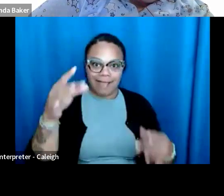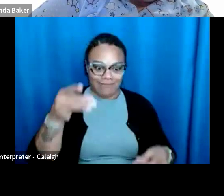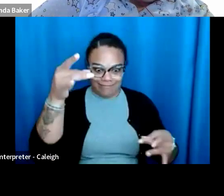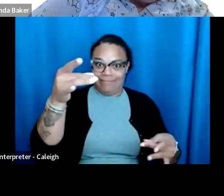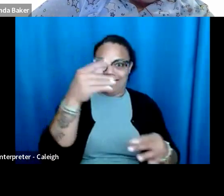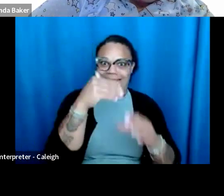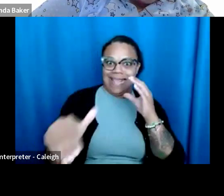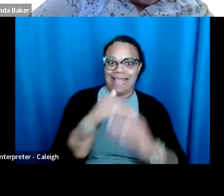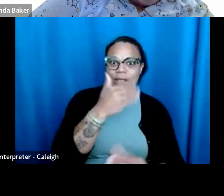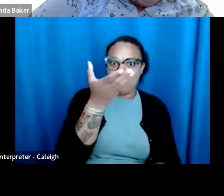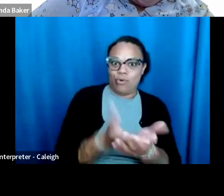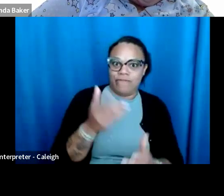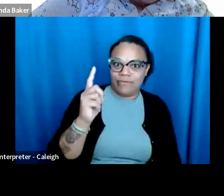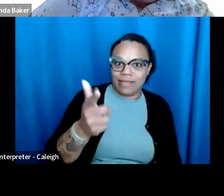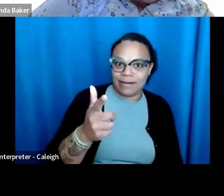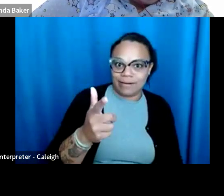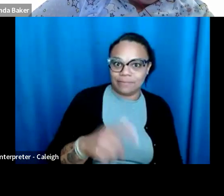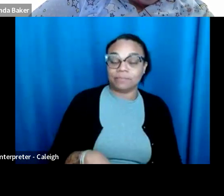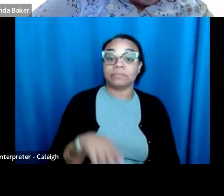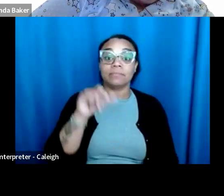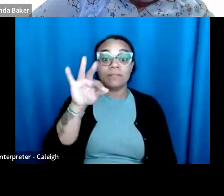And if you have to send something to someone,